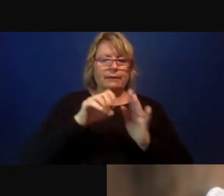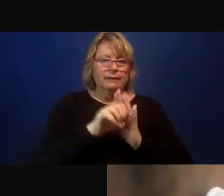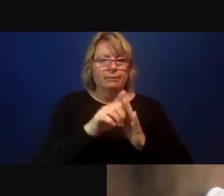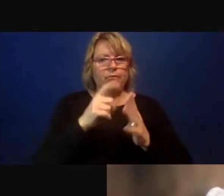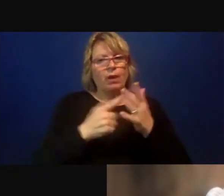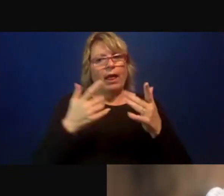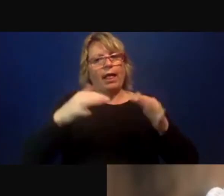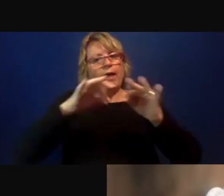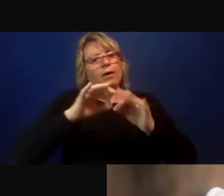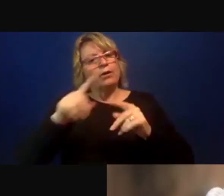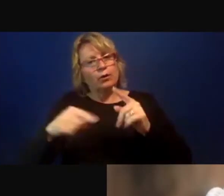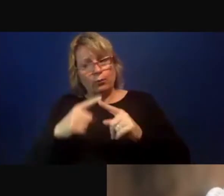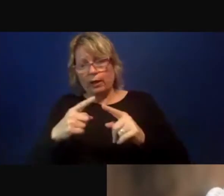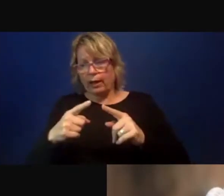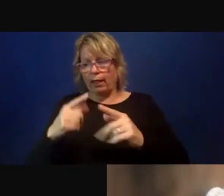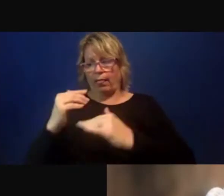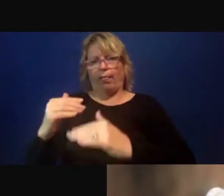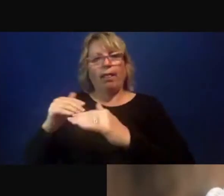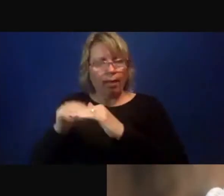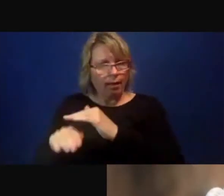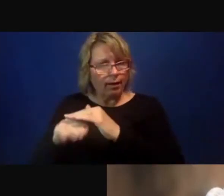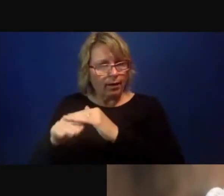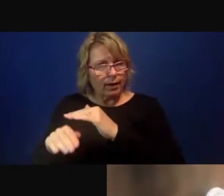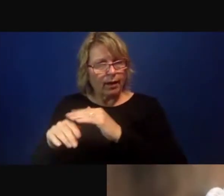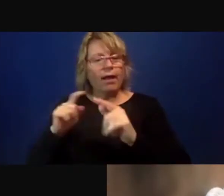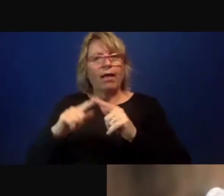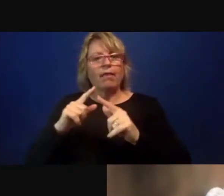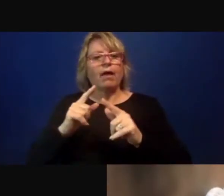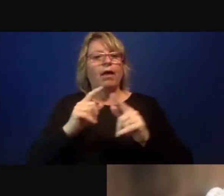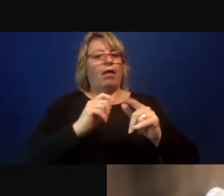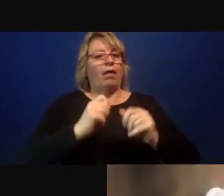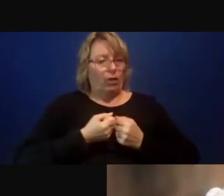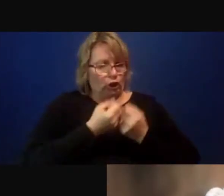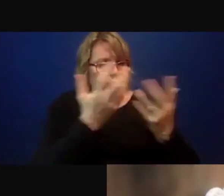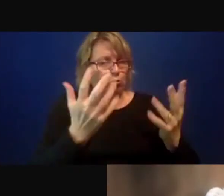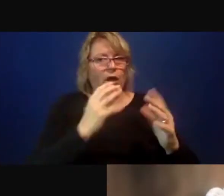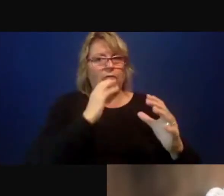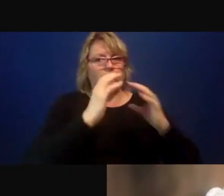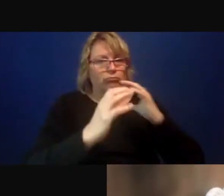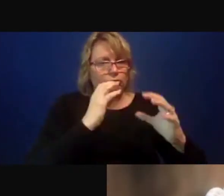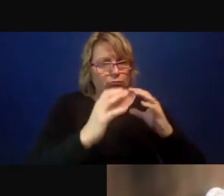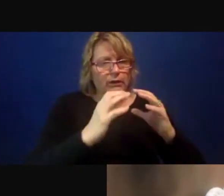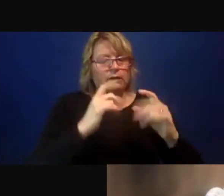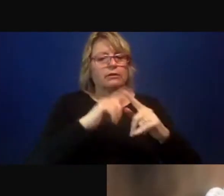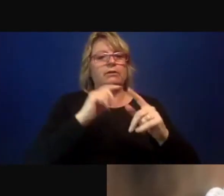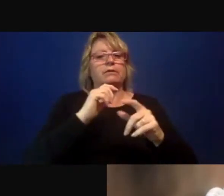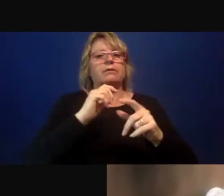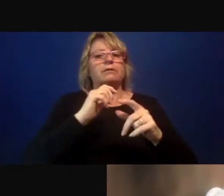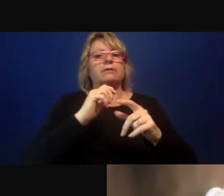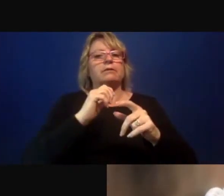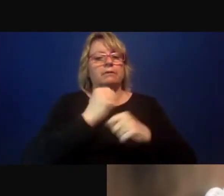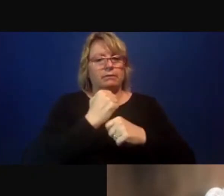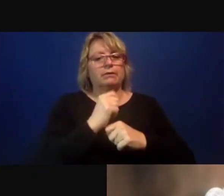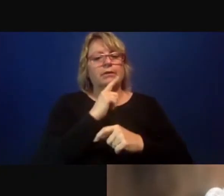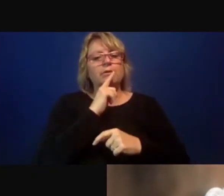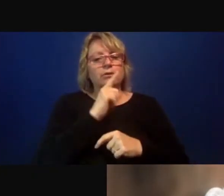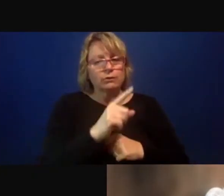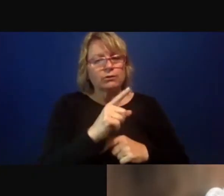of access is communicated the right way as a matter that affects the wellbeing of people.